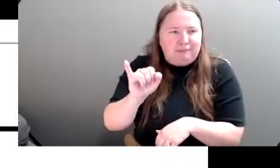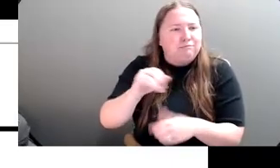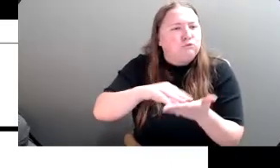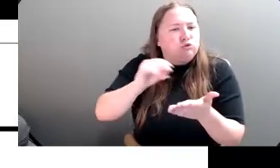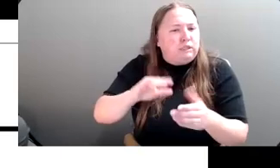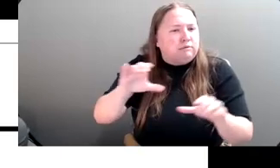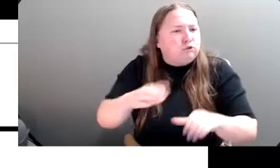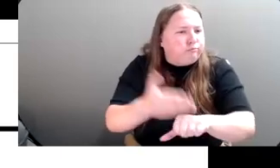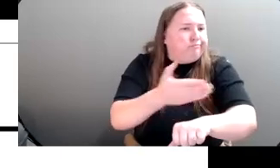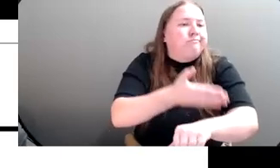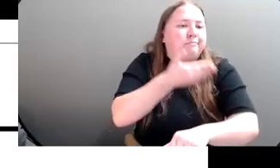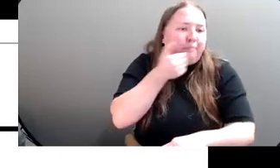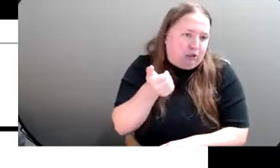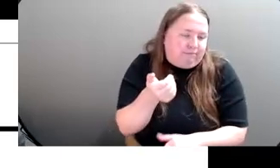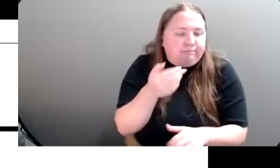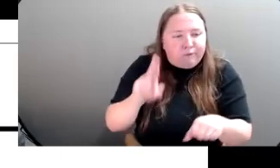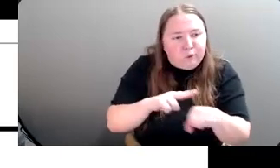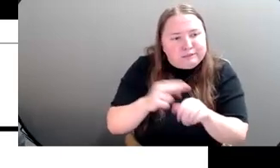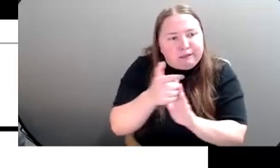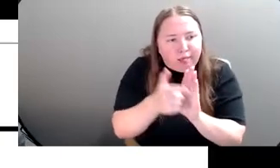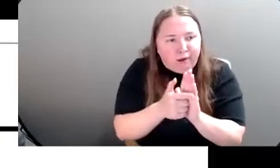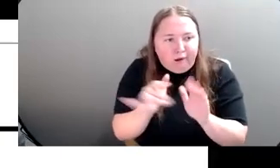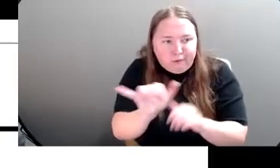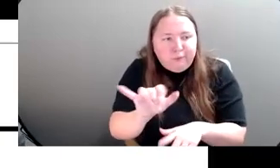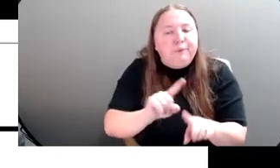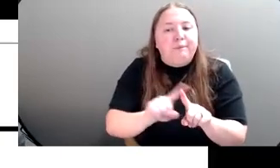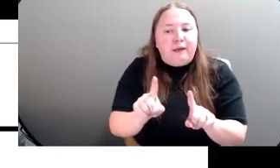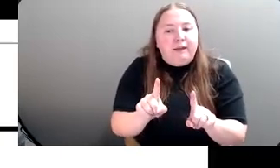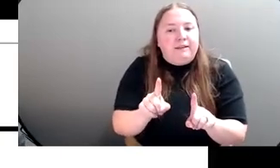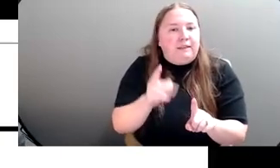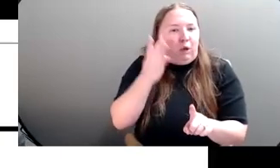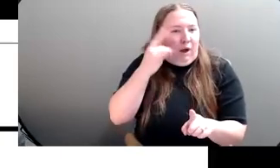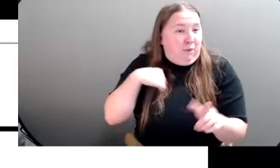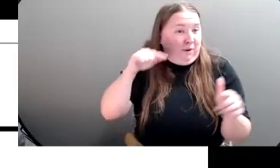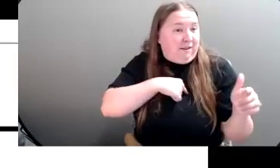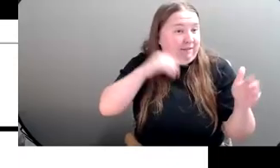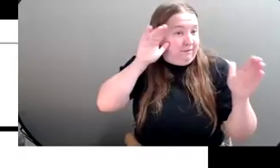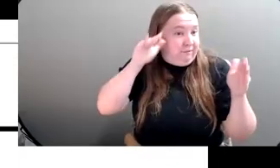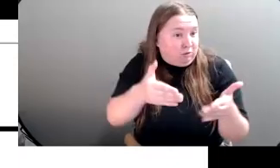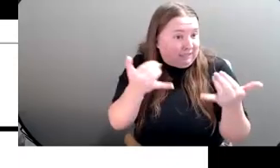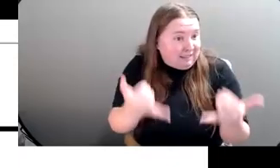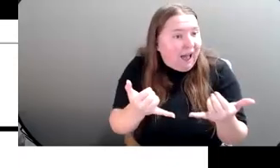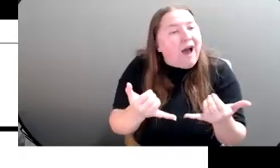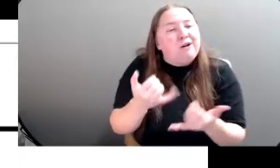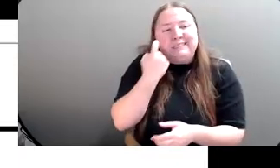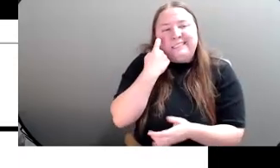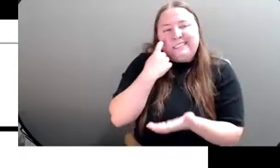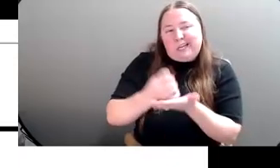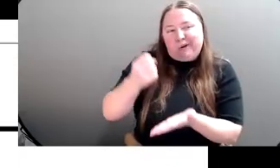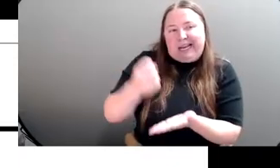And then, of course, you know, it's the law. But of course, reason, the reason why we're focusing on it now is because of accreditation. Okay.